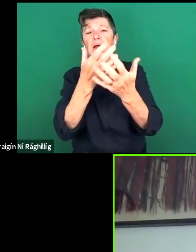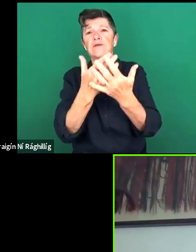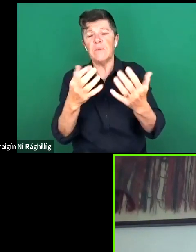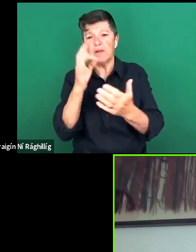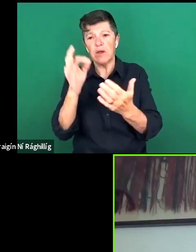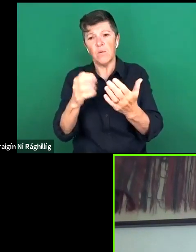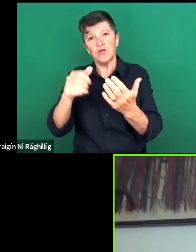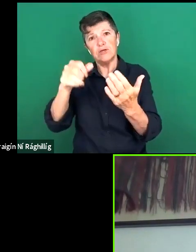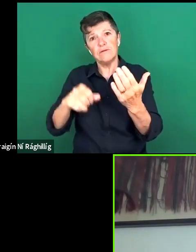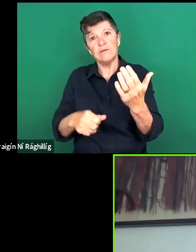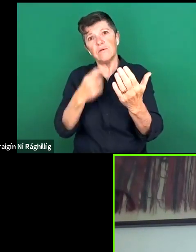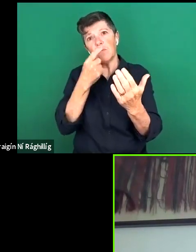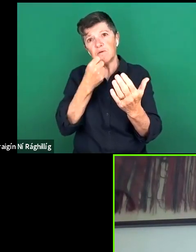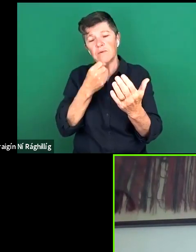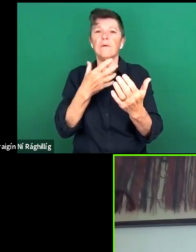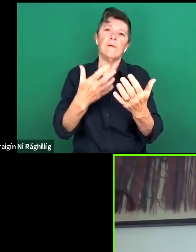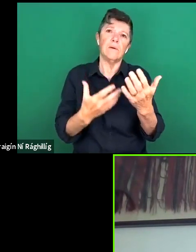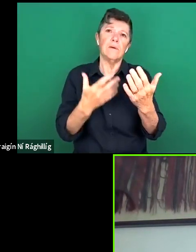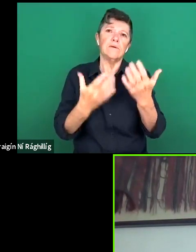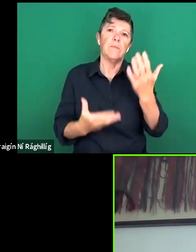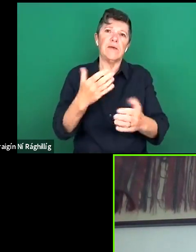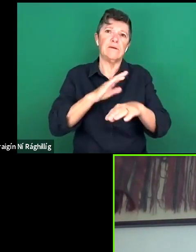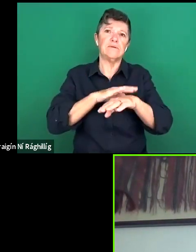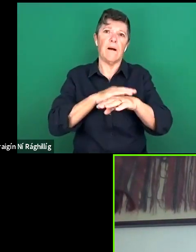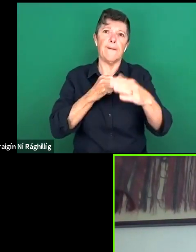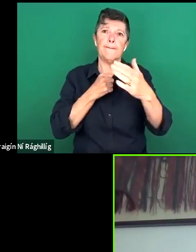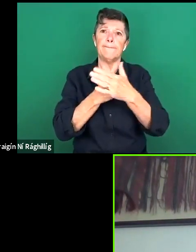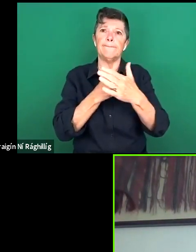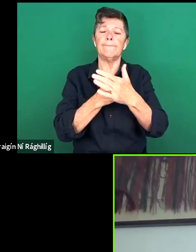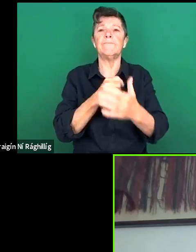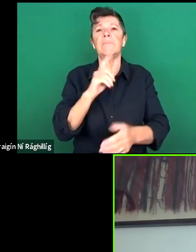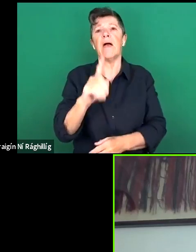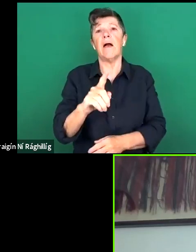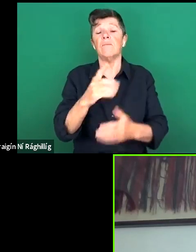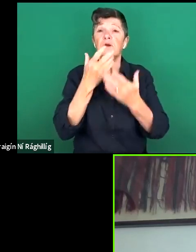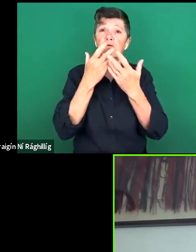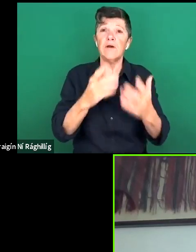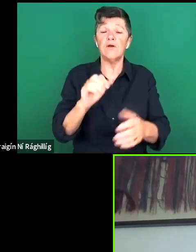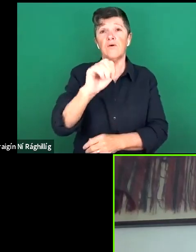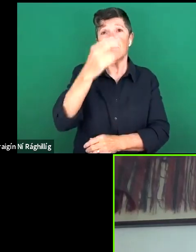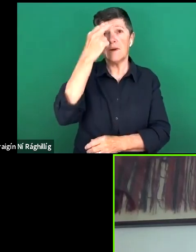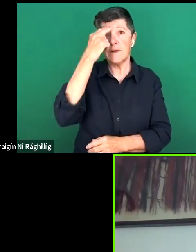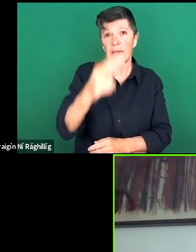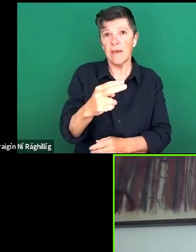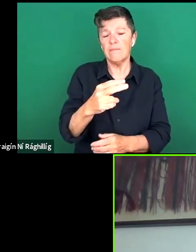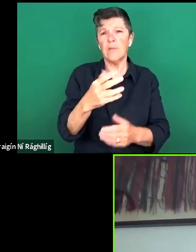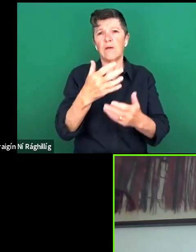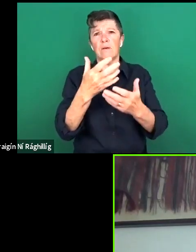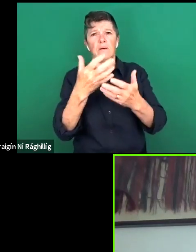put your questions to our speaker. To submit your questions